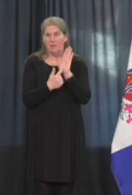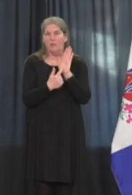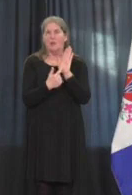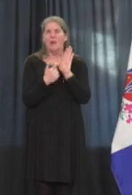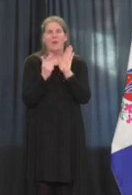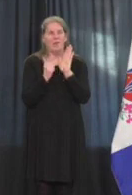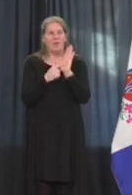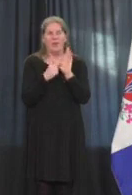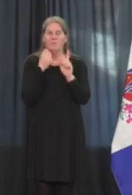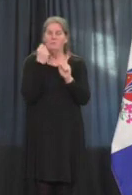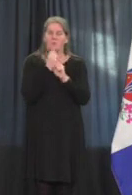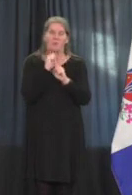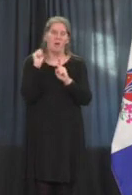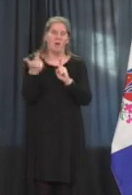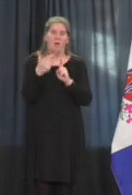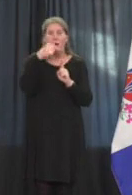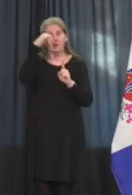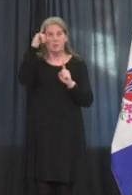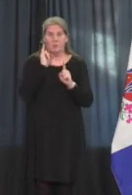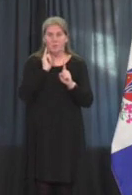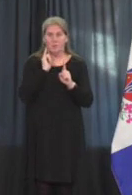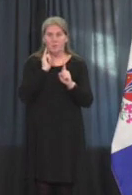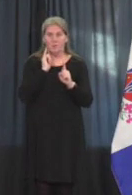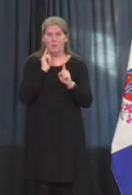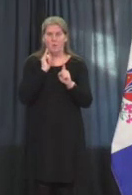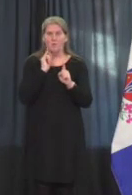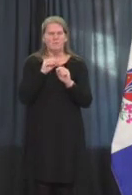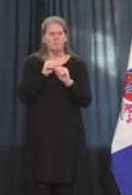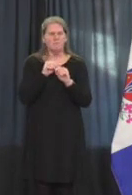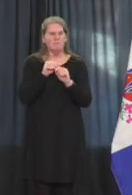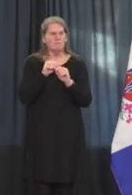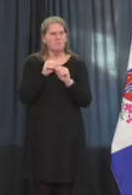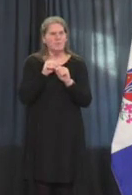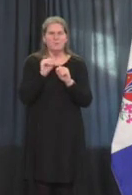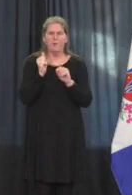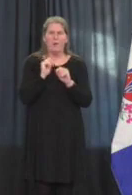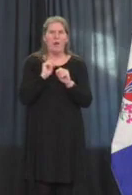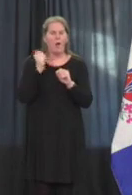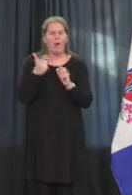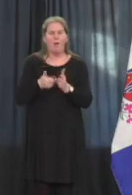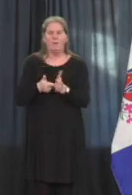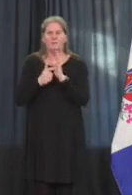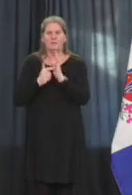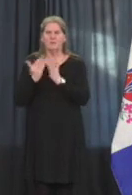ARE GOING TO WORK ACROSS THE WHOLE OF THE TERRITORY. IT ABOUT HOW TO MAKE SURE THAT THOSE ESSENTIAL SERVICES ARE DONE SAFELY.